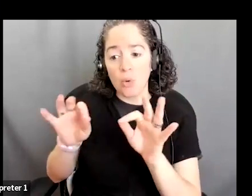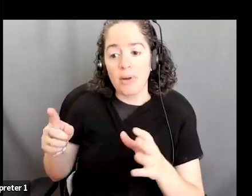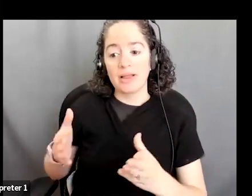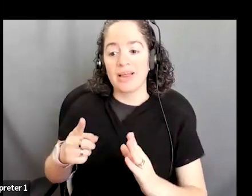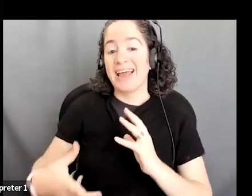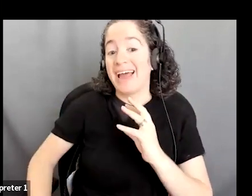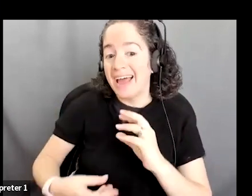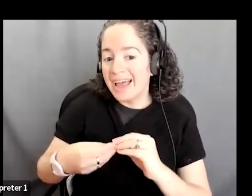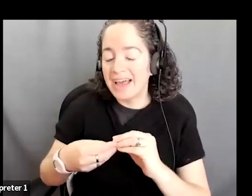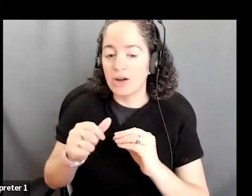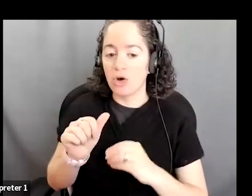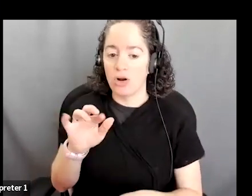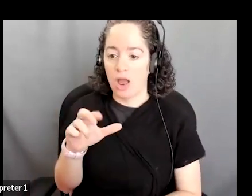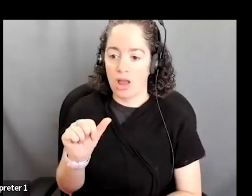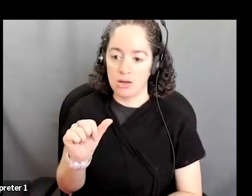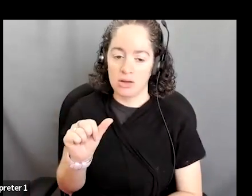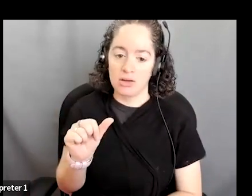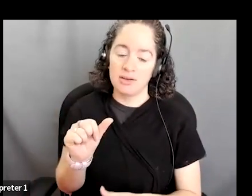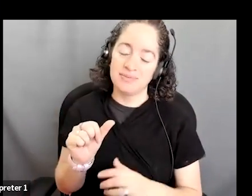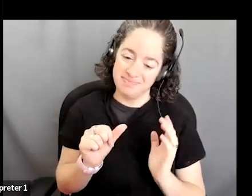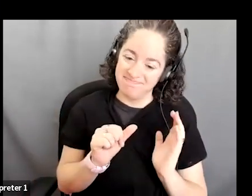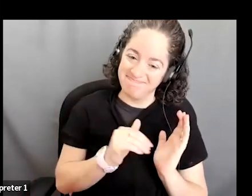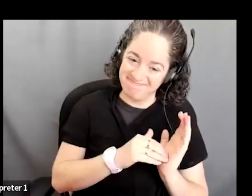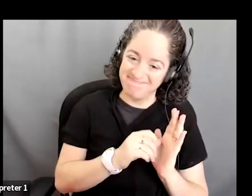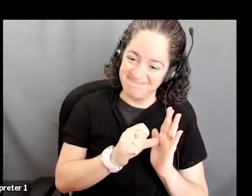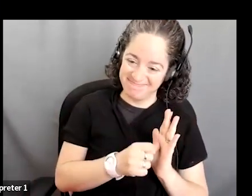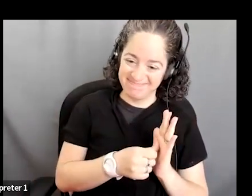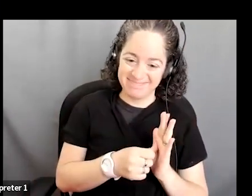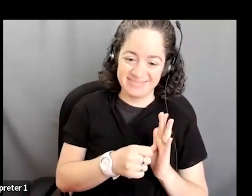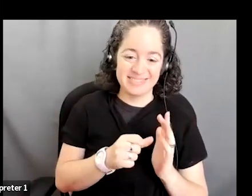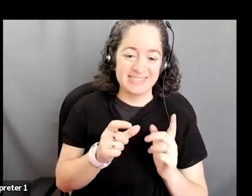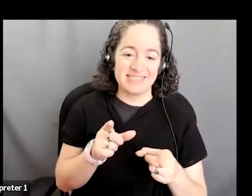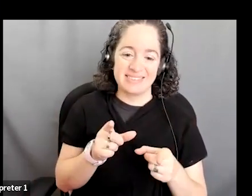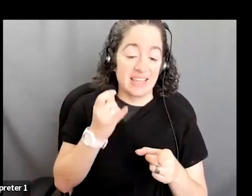and of course, the rule of ARIA is don't use it if you don't need it,